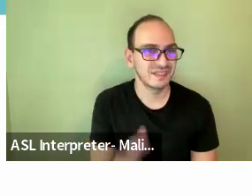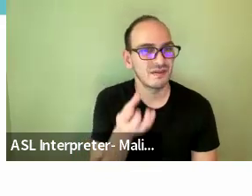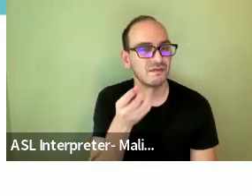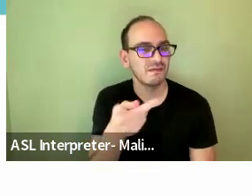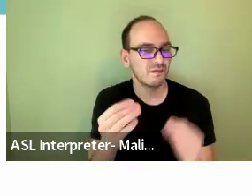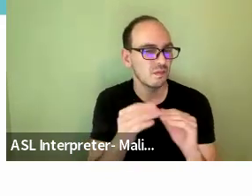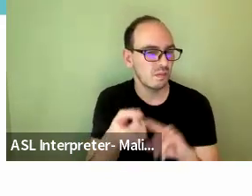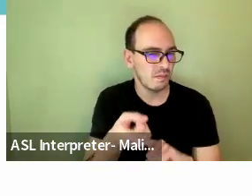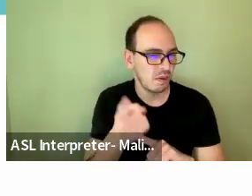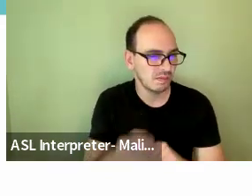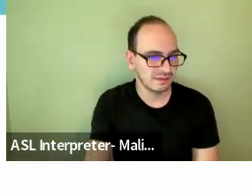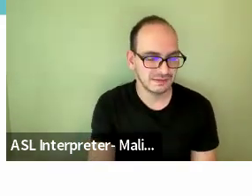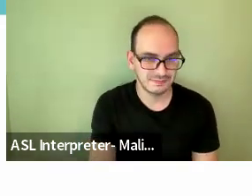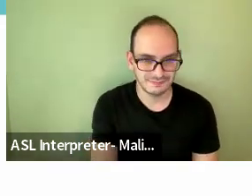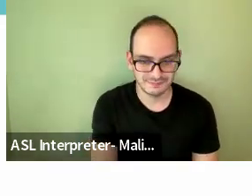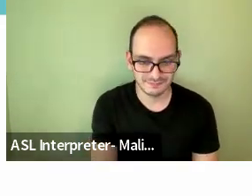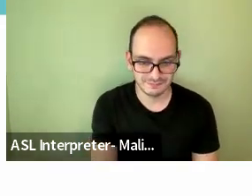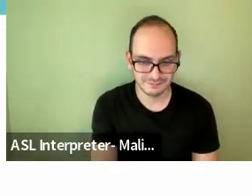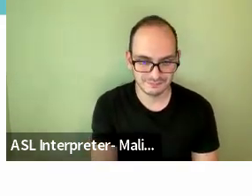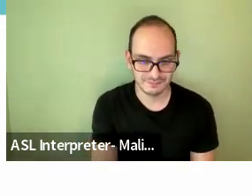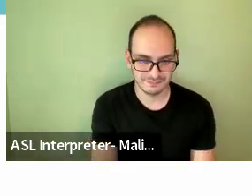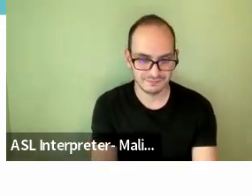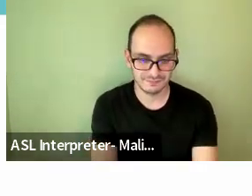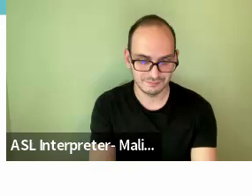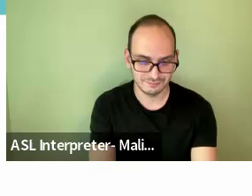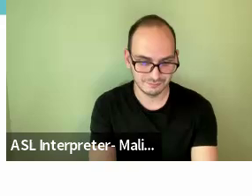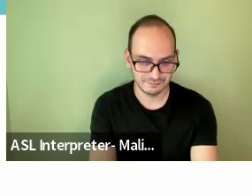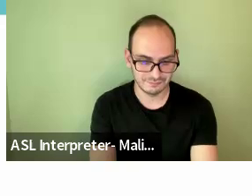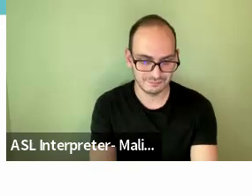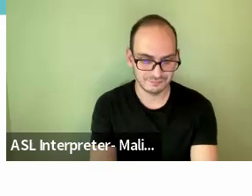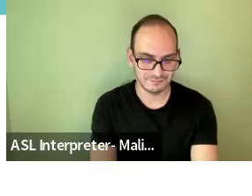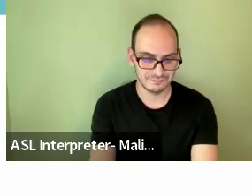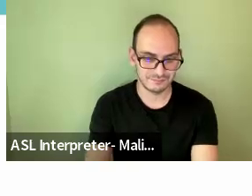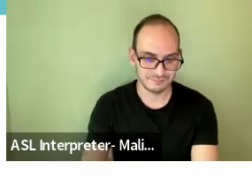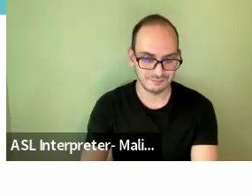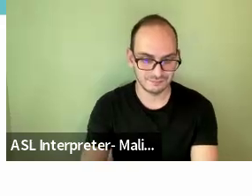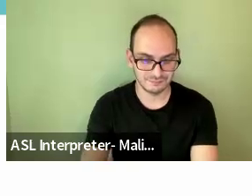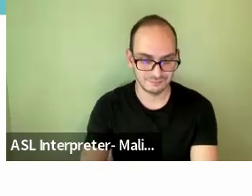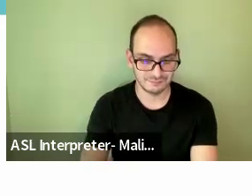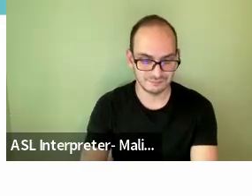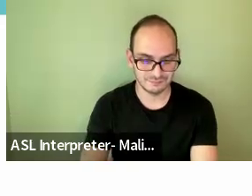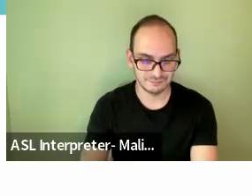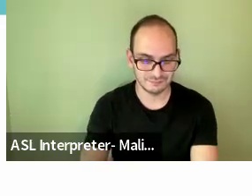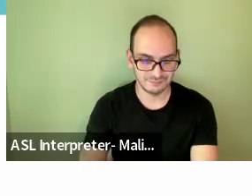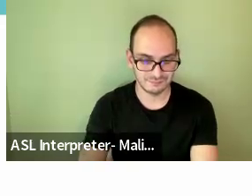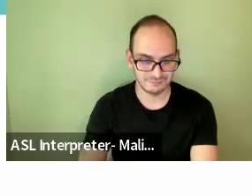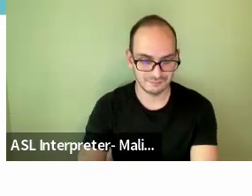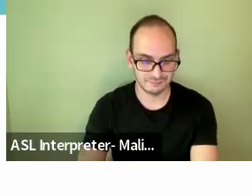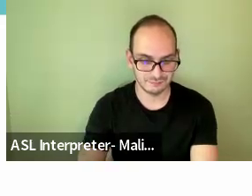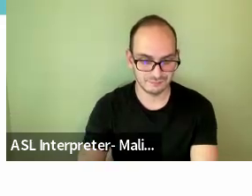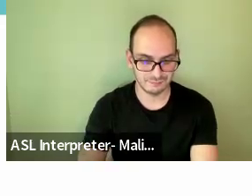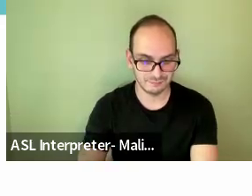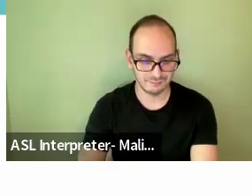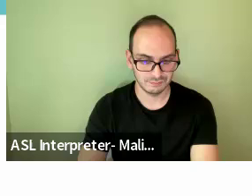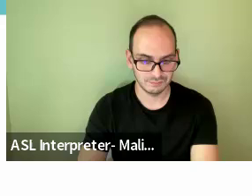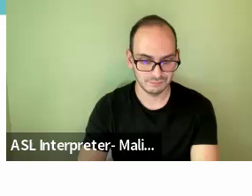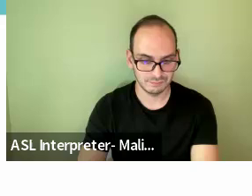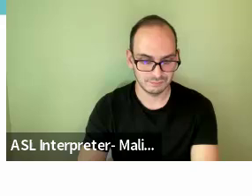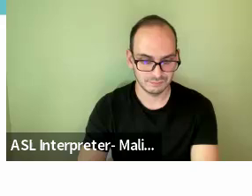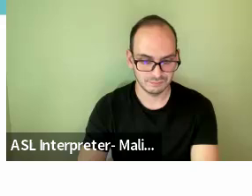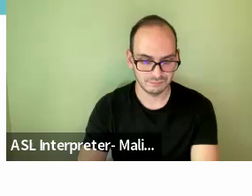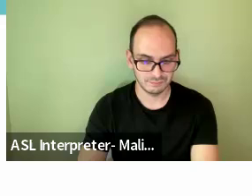moments okay,